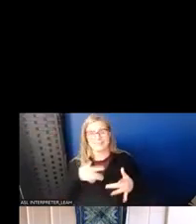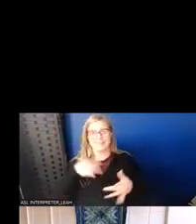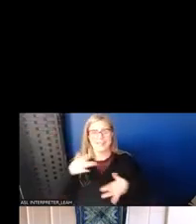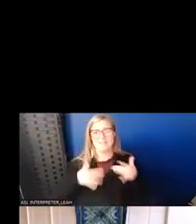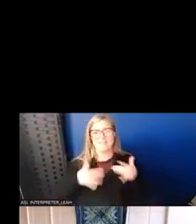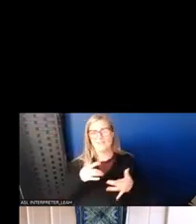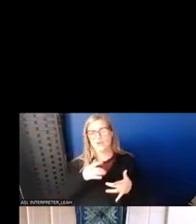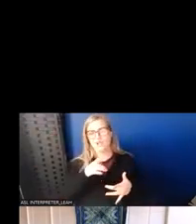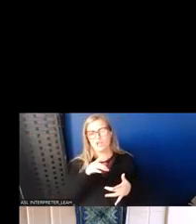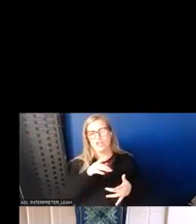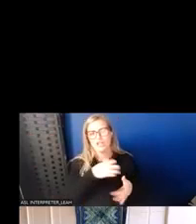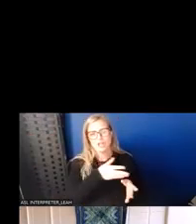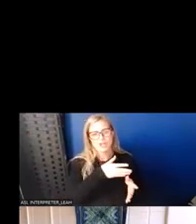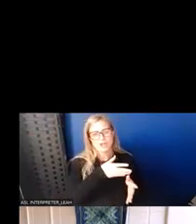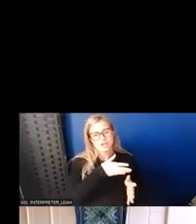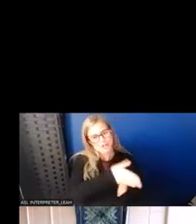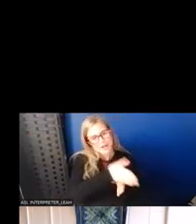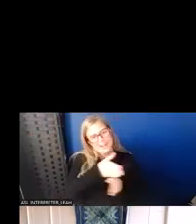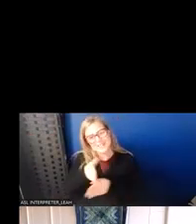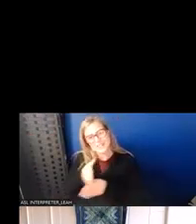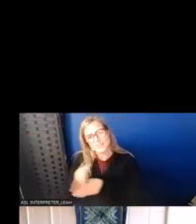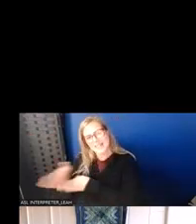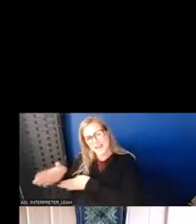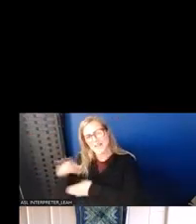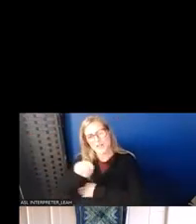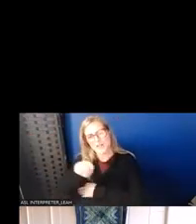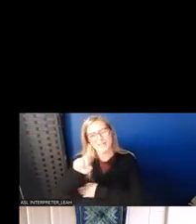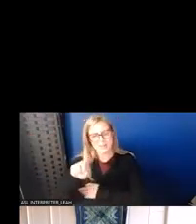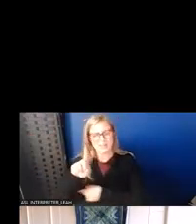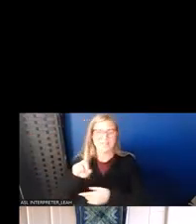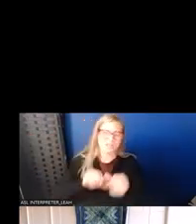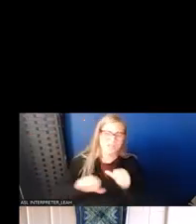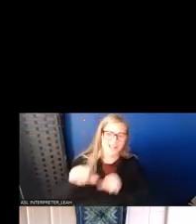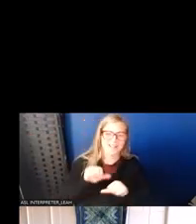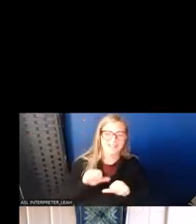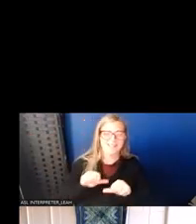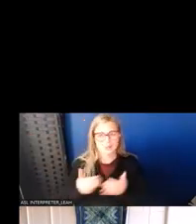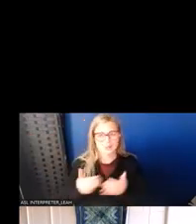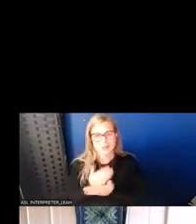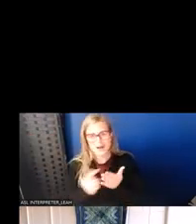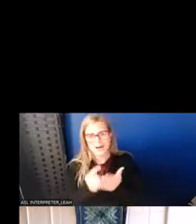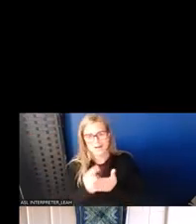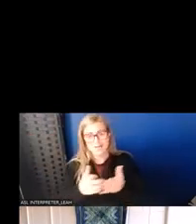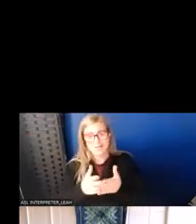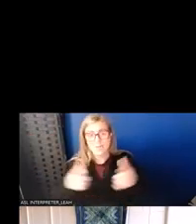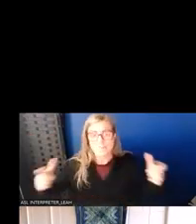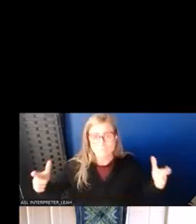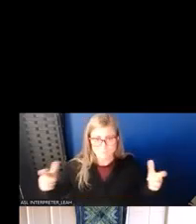science and this new era of big science and large collaborations.